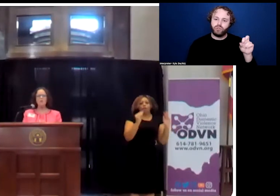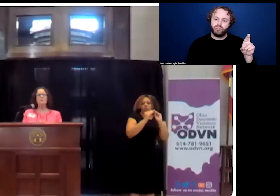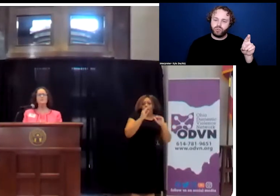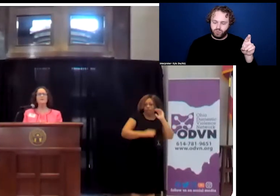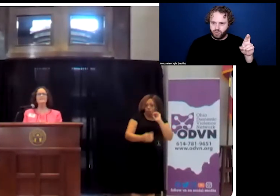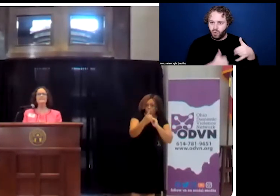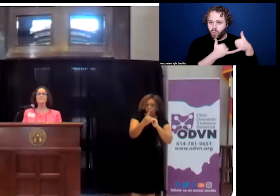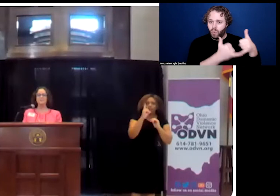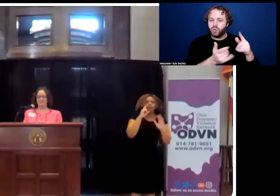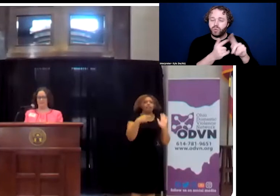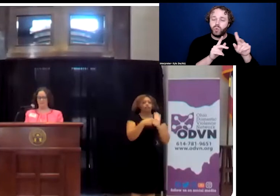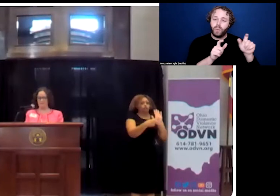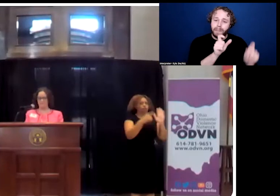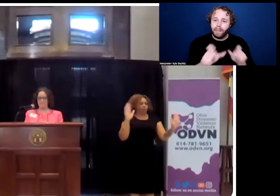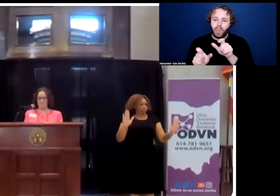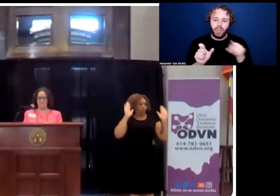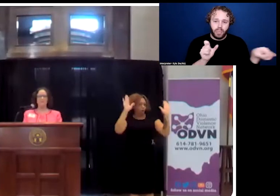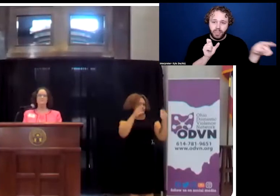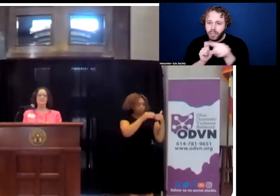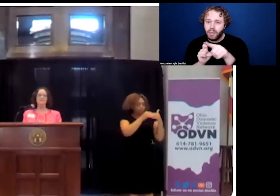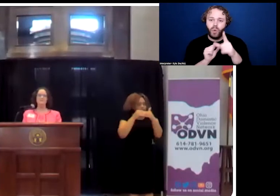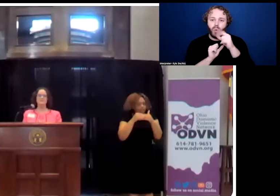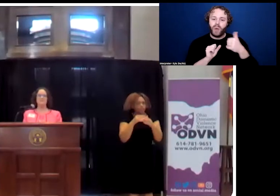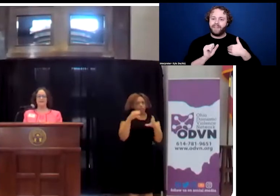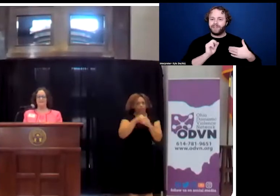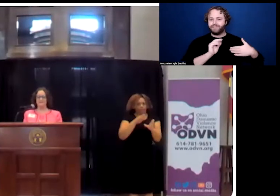who have shown exemplary leadership in the field of domestic violence.